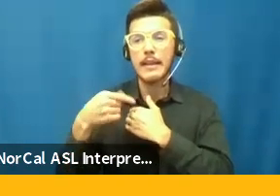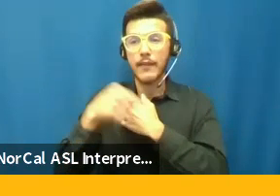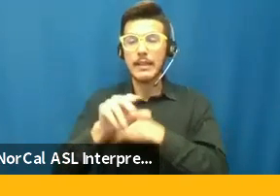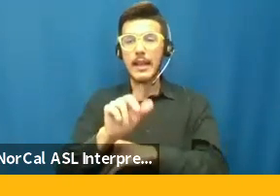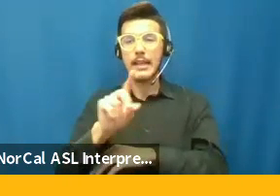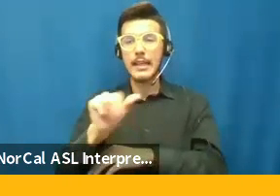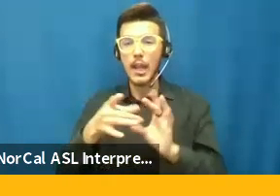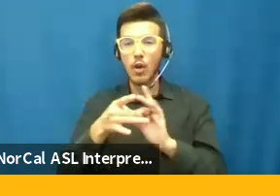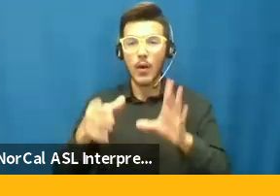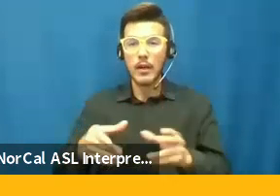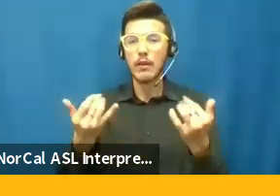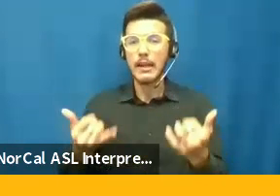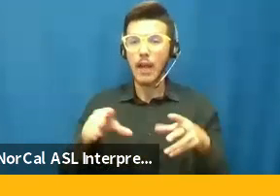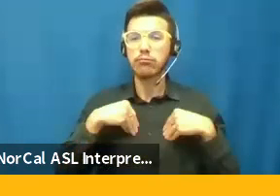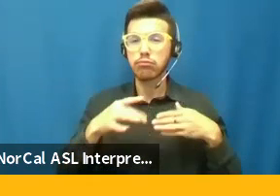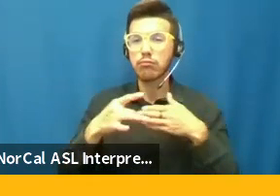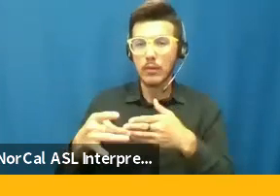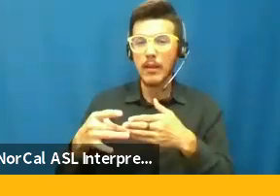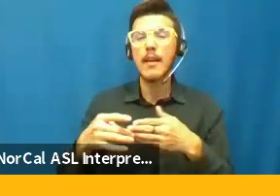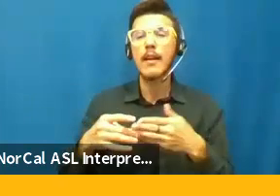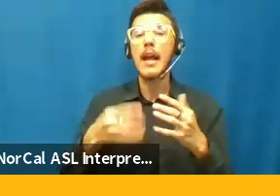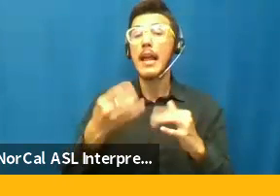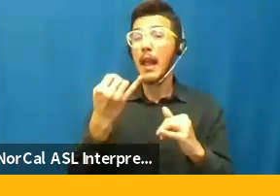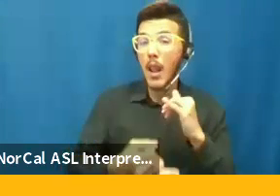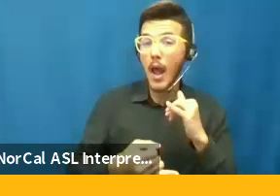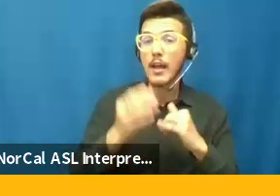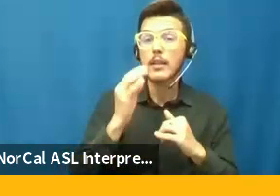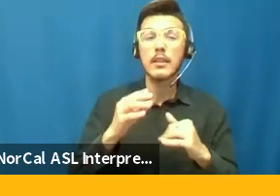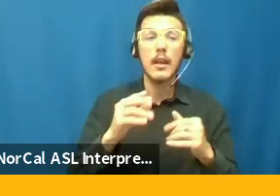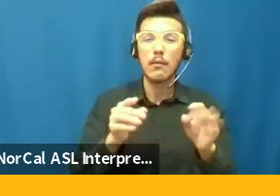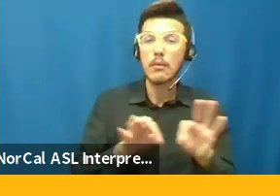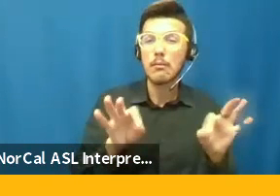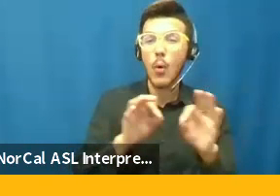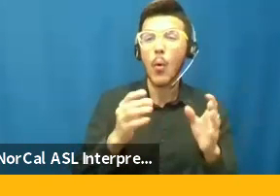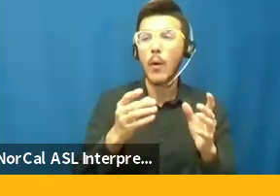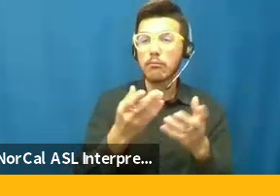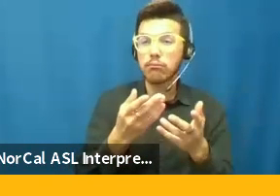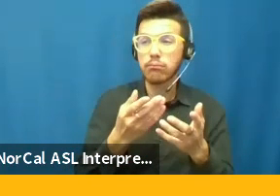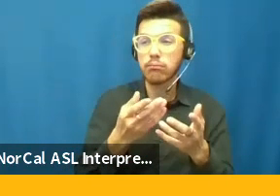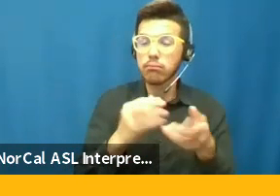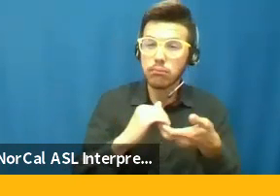are leading. And finally, I'll highlight some of the collaboration we heard within the organization